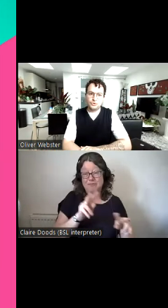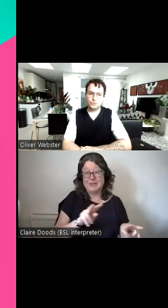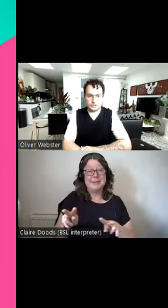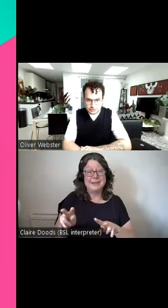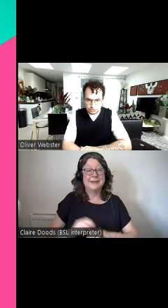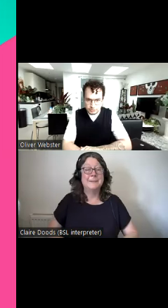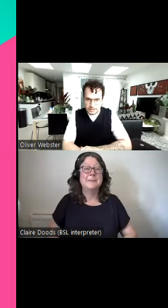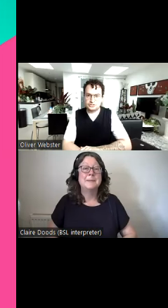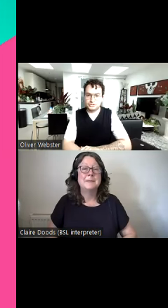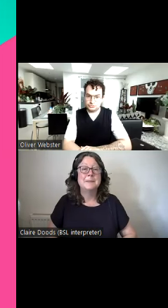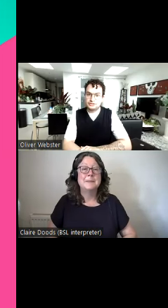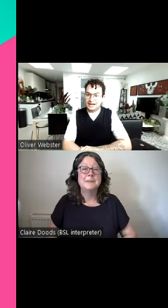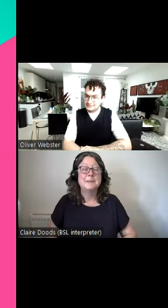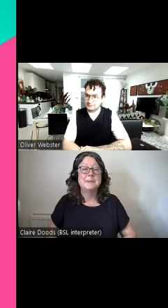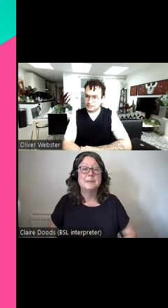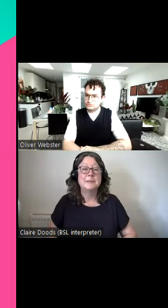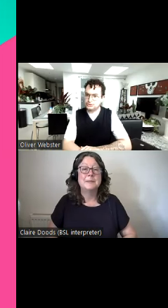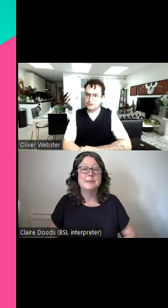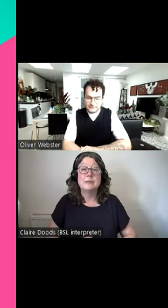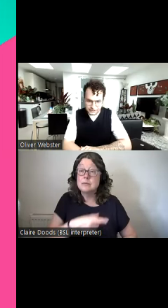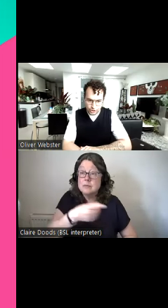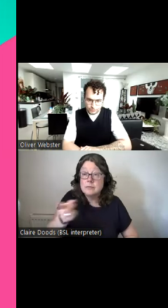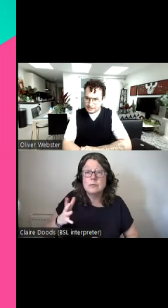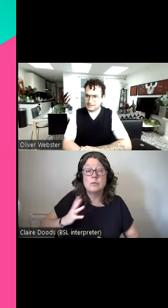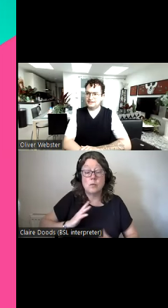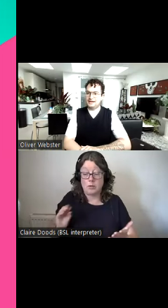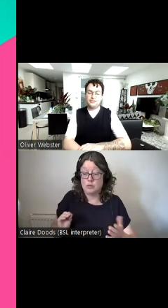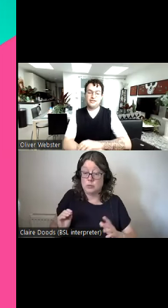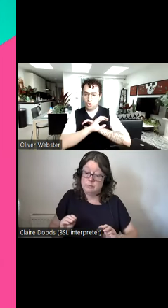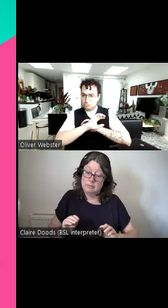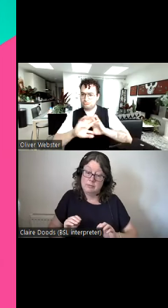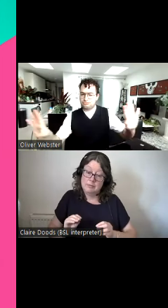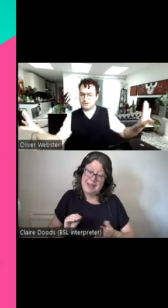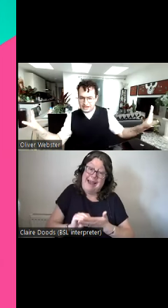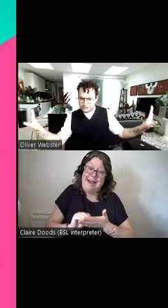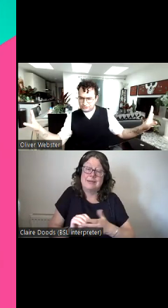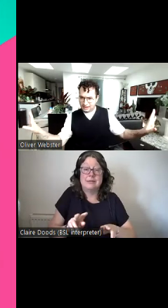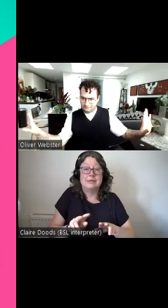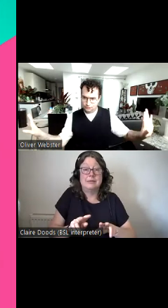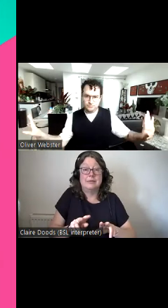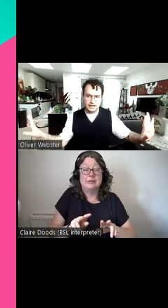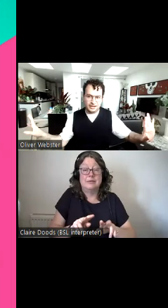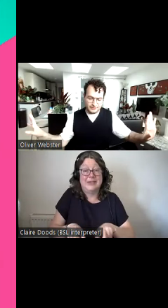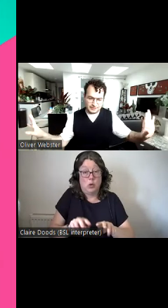What software can you use to add subtitles to a video? There's a whole range of platforms out there.